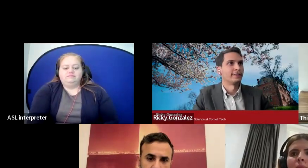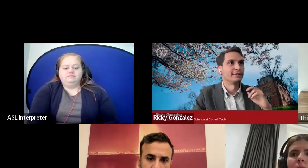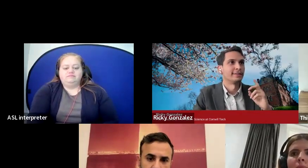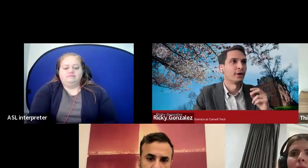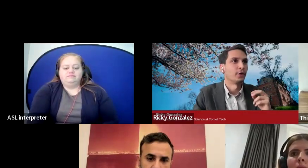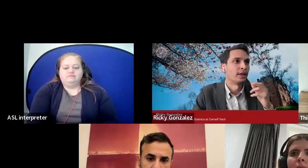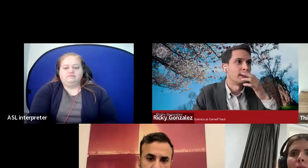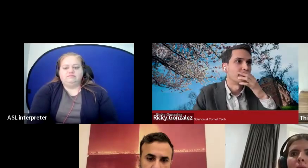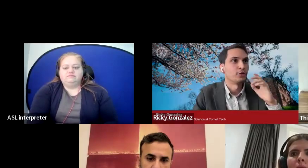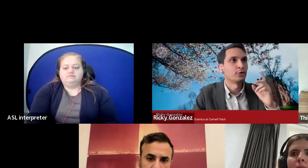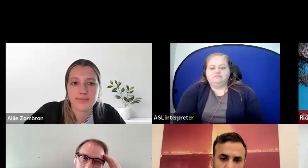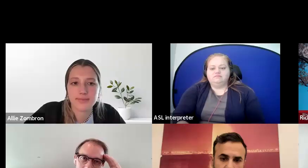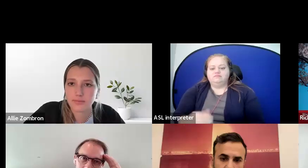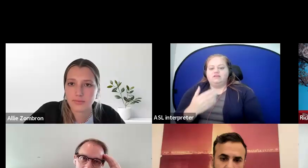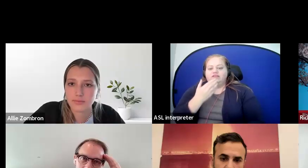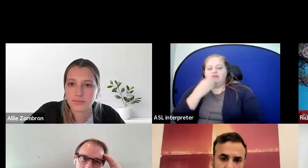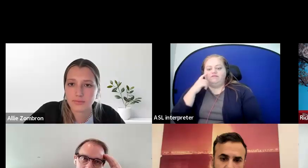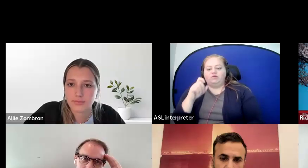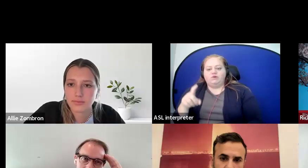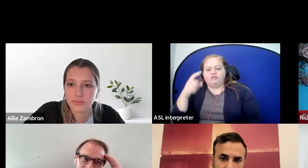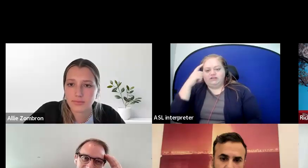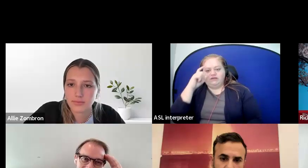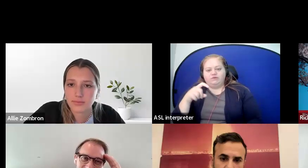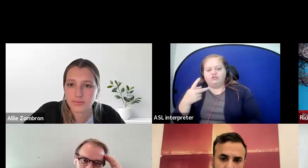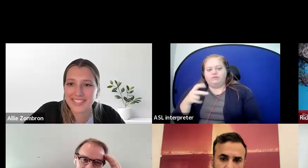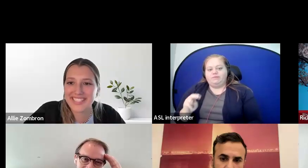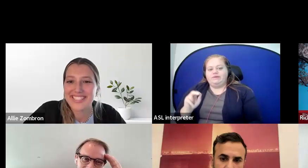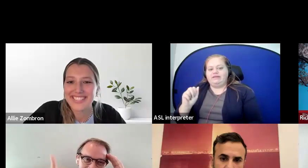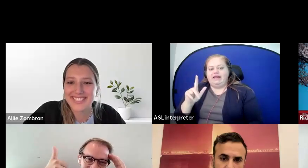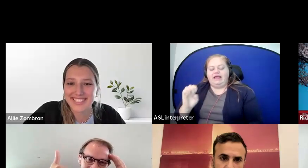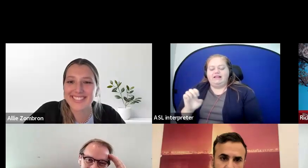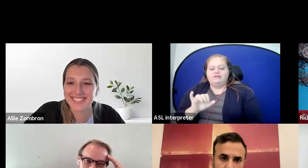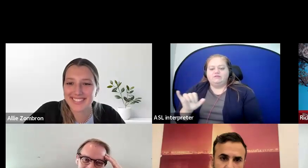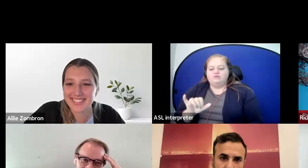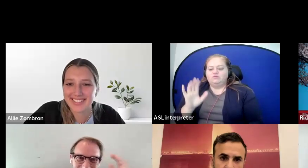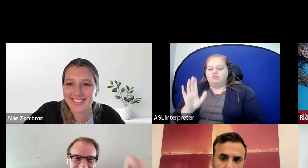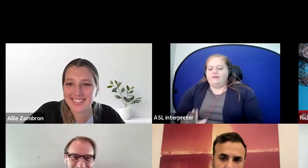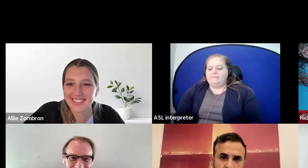And I think we should pin Allie to-- oh, thank you. Great.